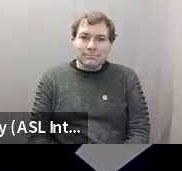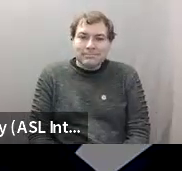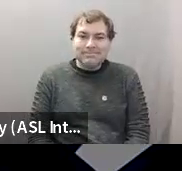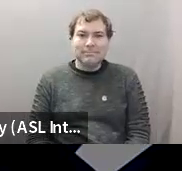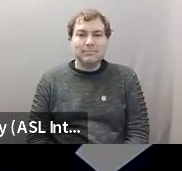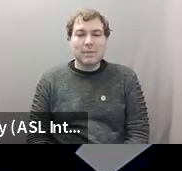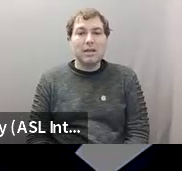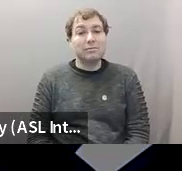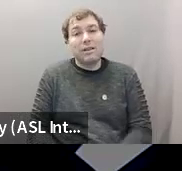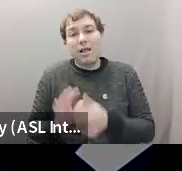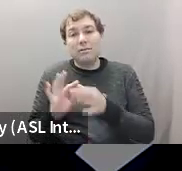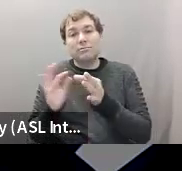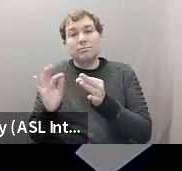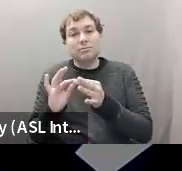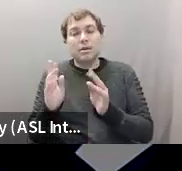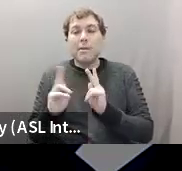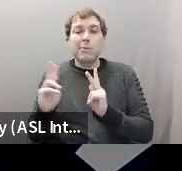Jen Hawkinson: And like, I said, just getting people to.